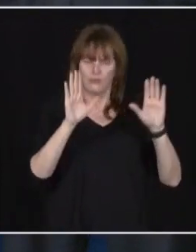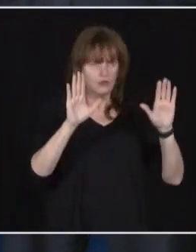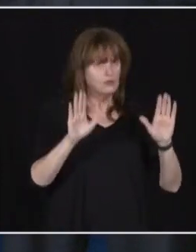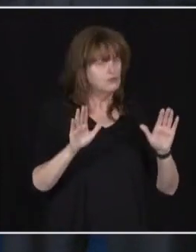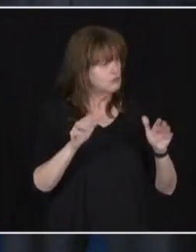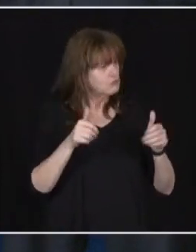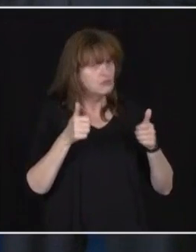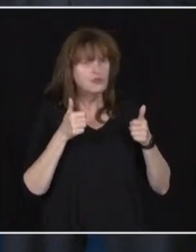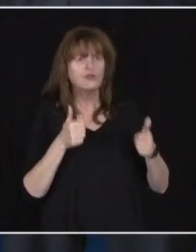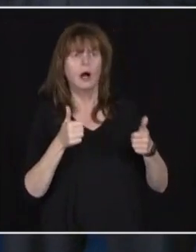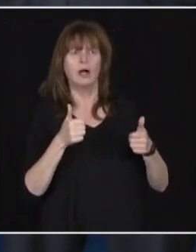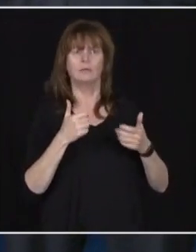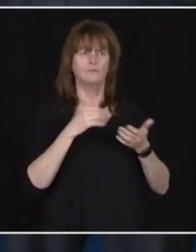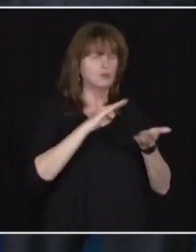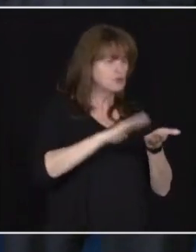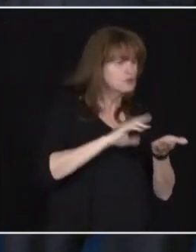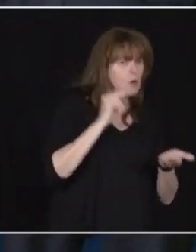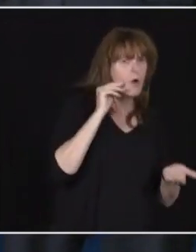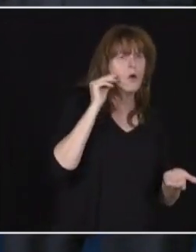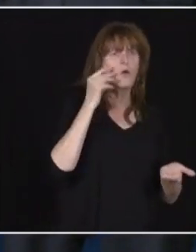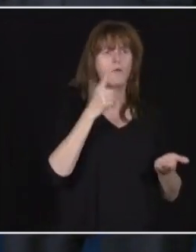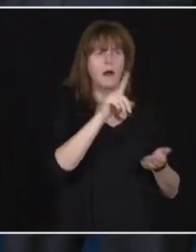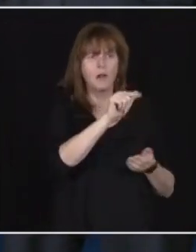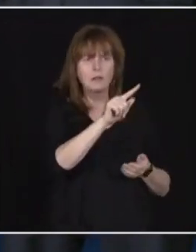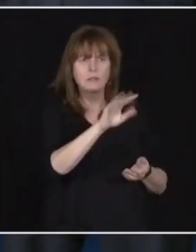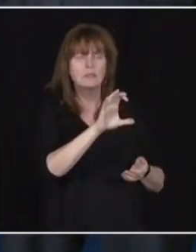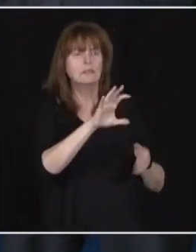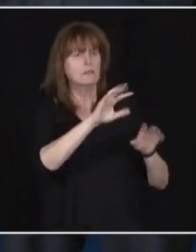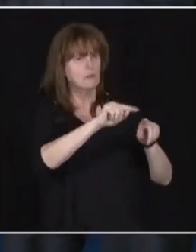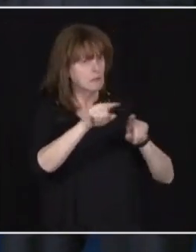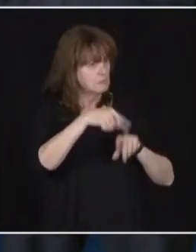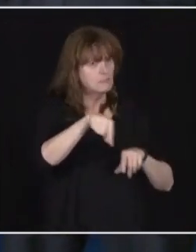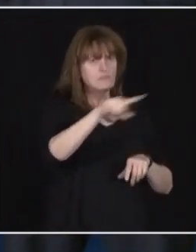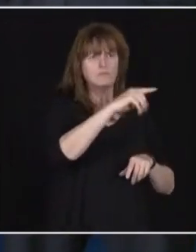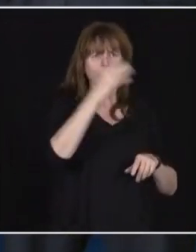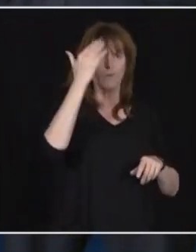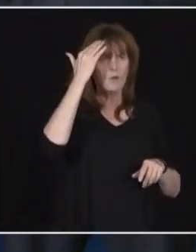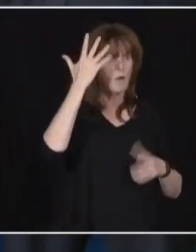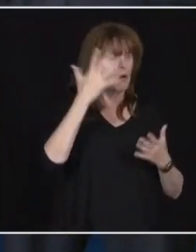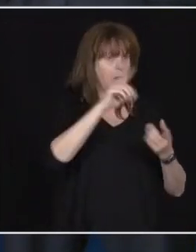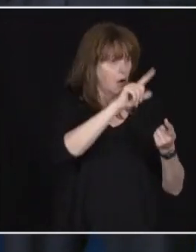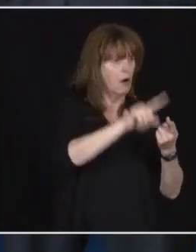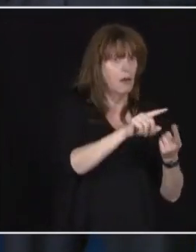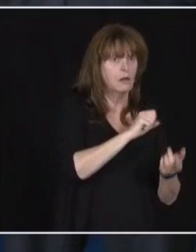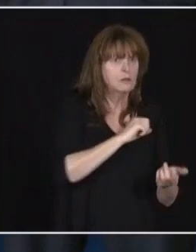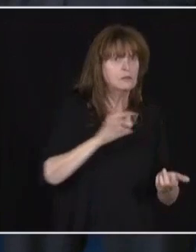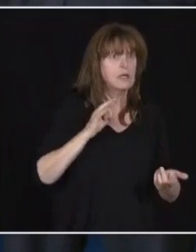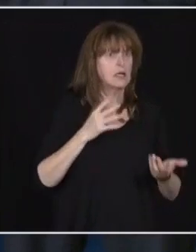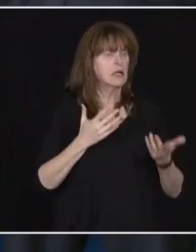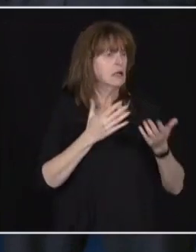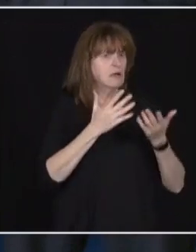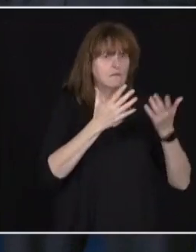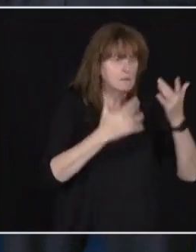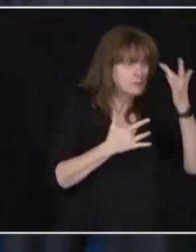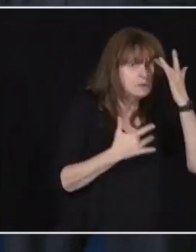the level of cooperation has been terrific. That the long-term care homes have seen an increased reduction in staff.